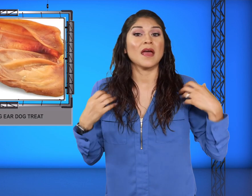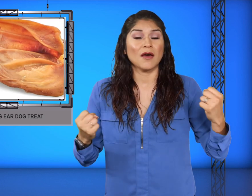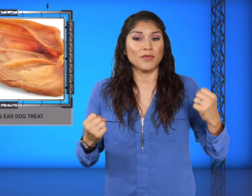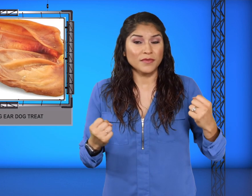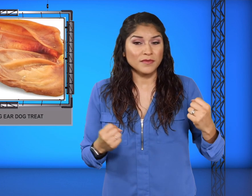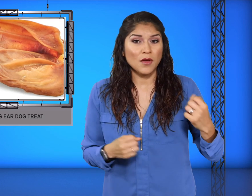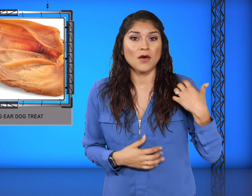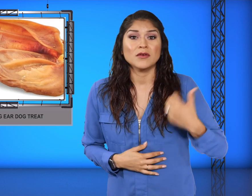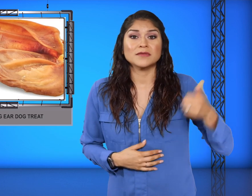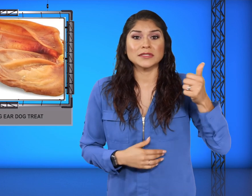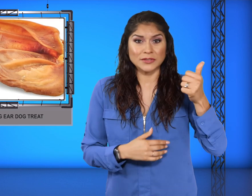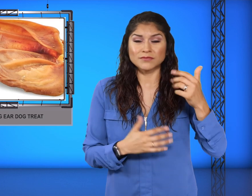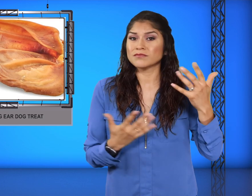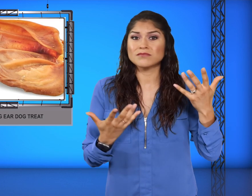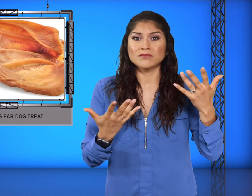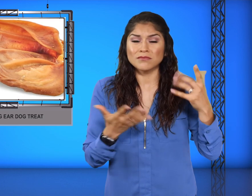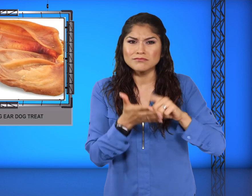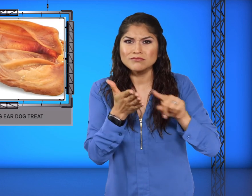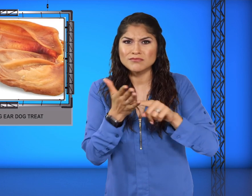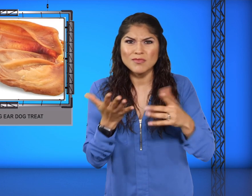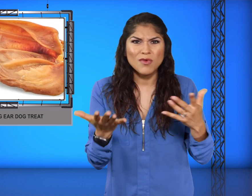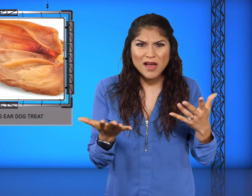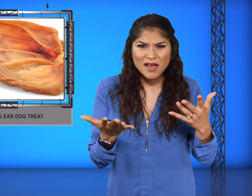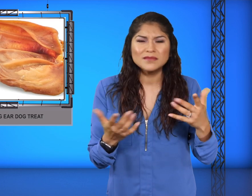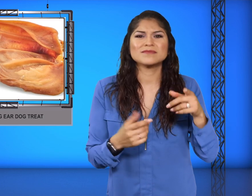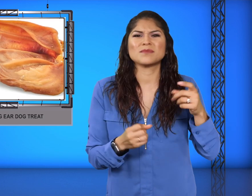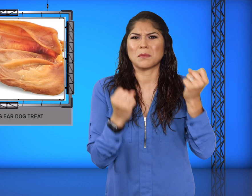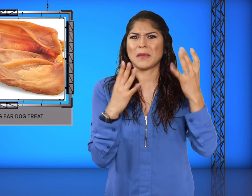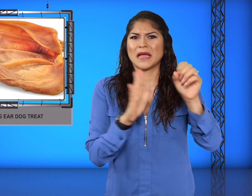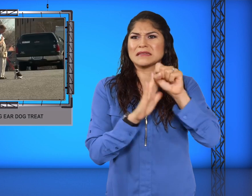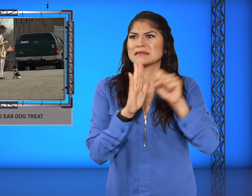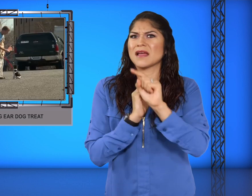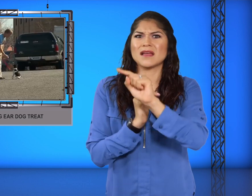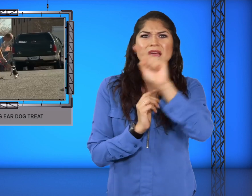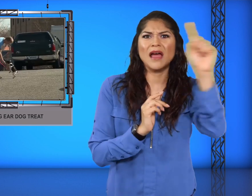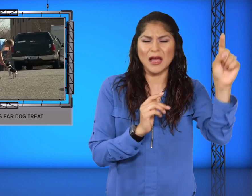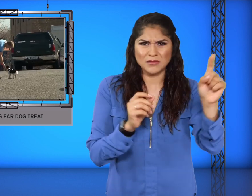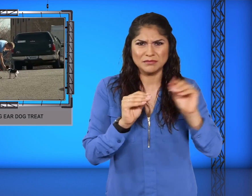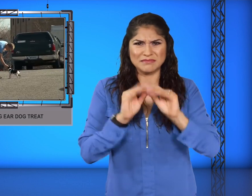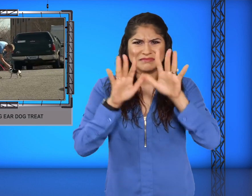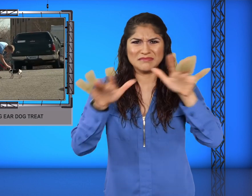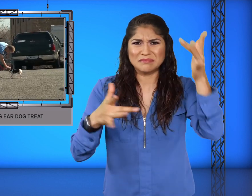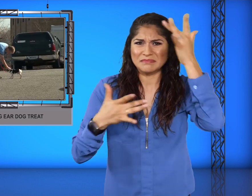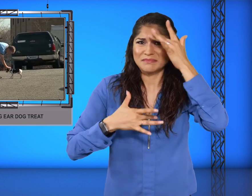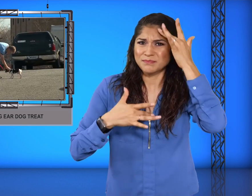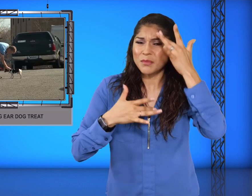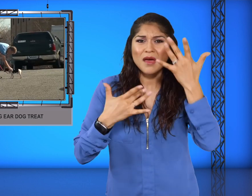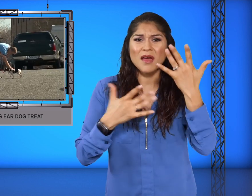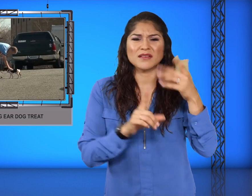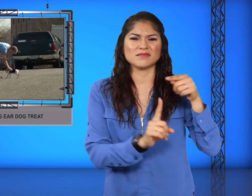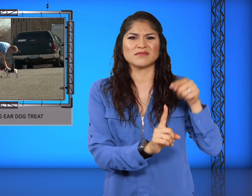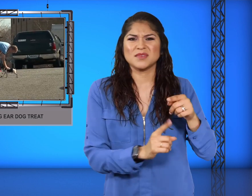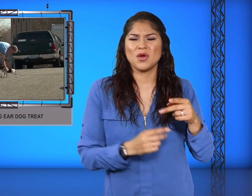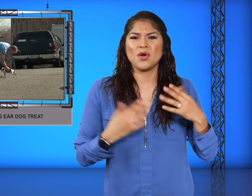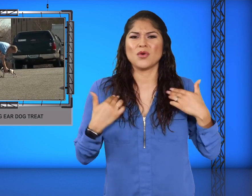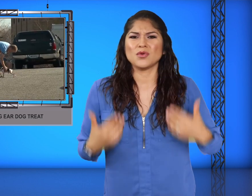Public health officials have been investigating a multistate outbreak of human salmonella